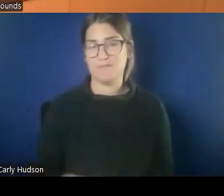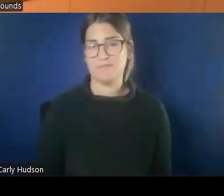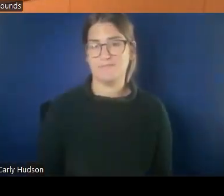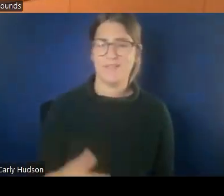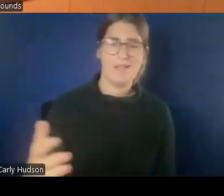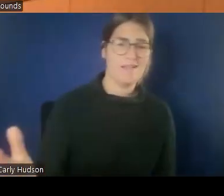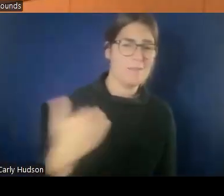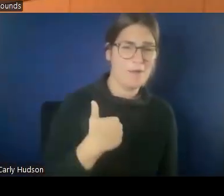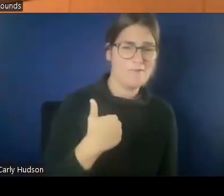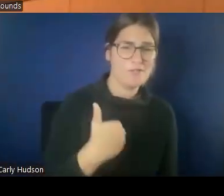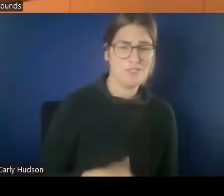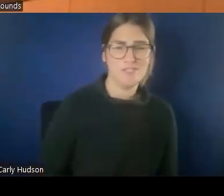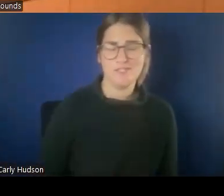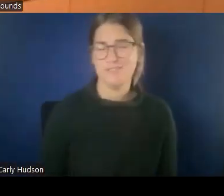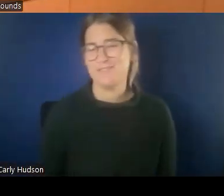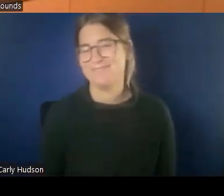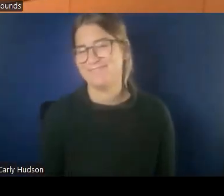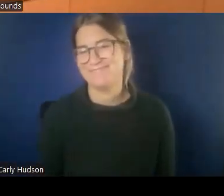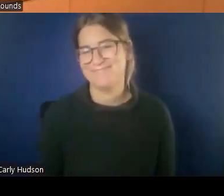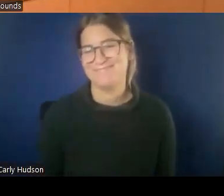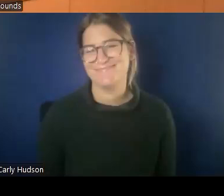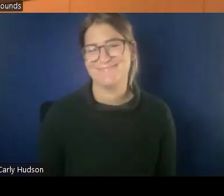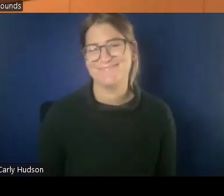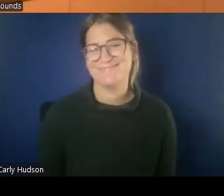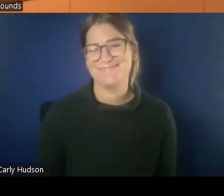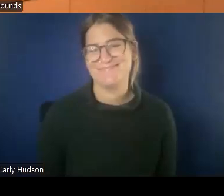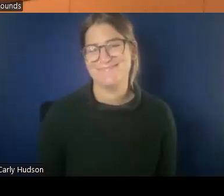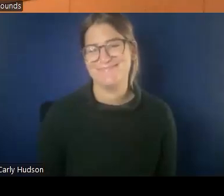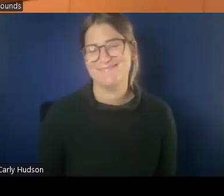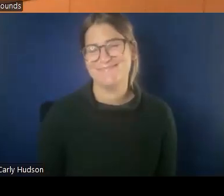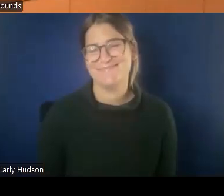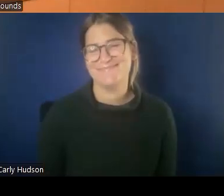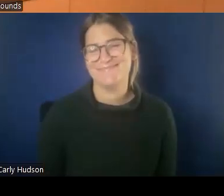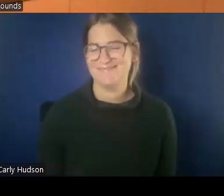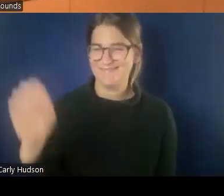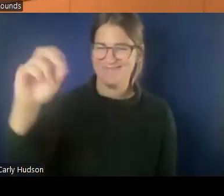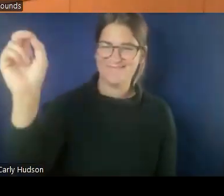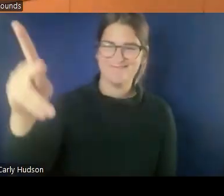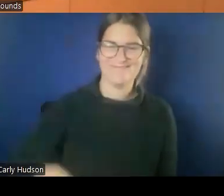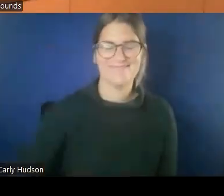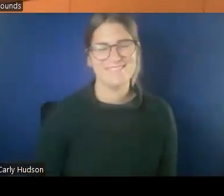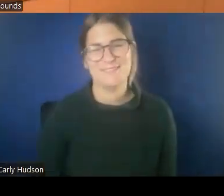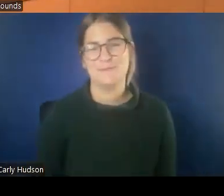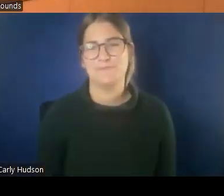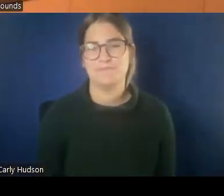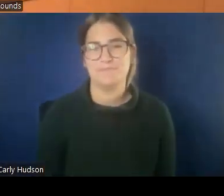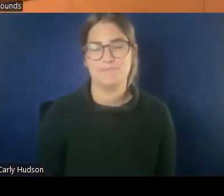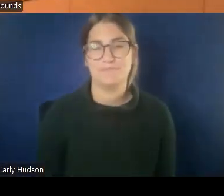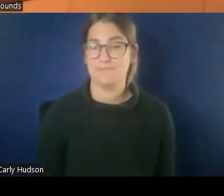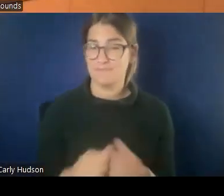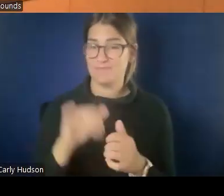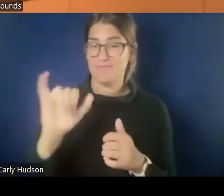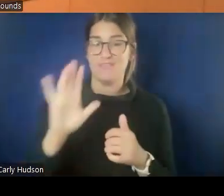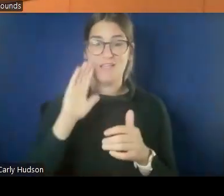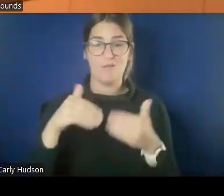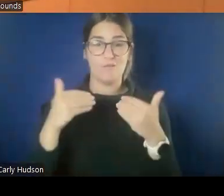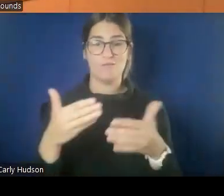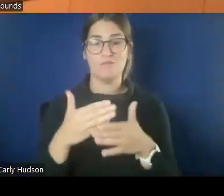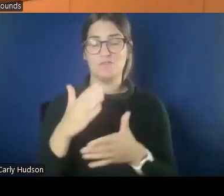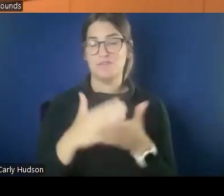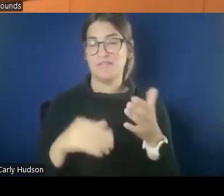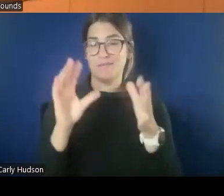over that's it okay and with that I'll just share some of the comments that have come in